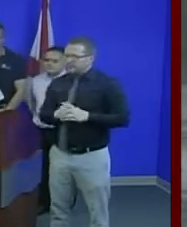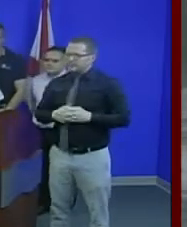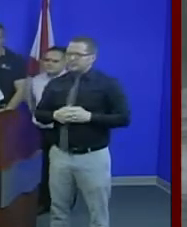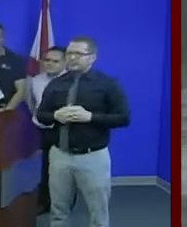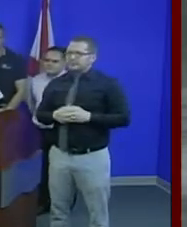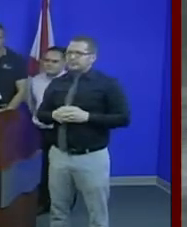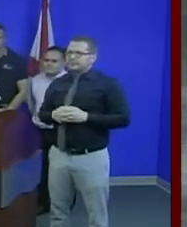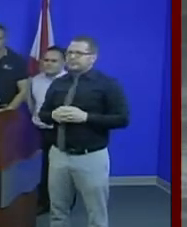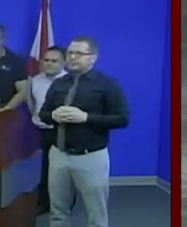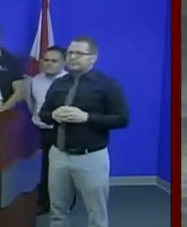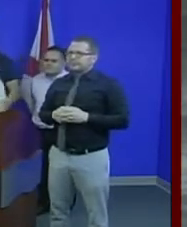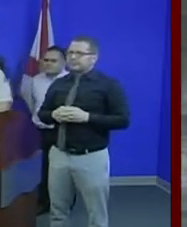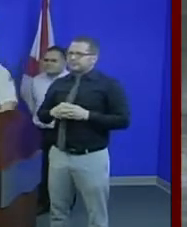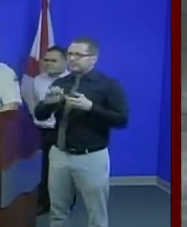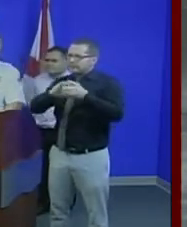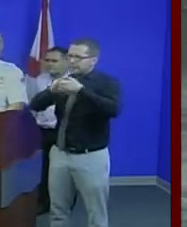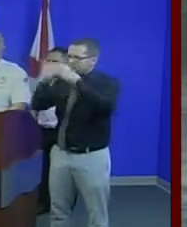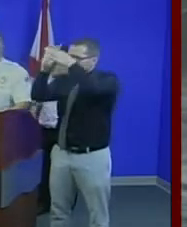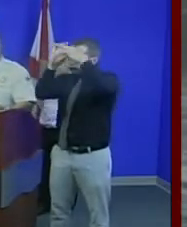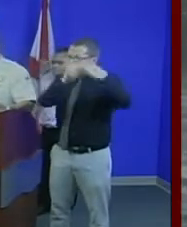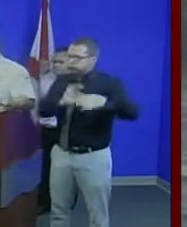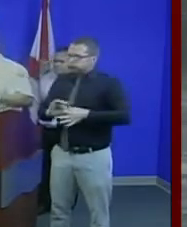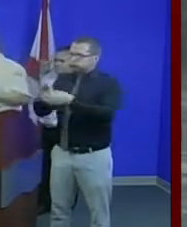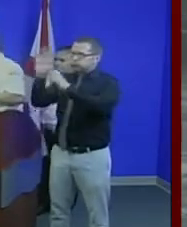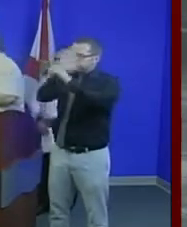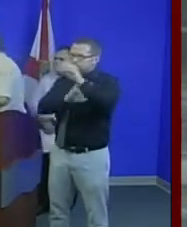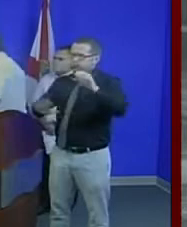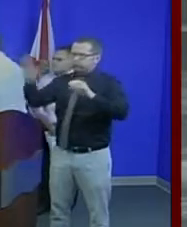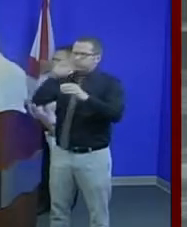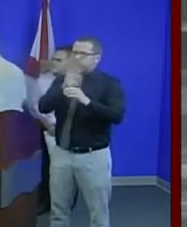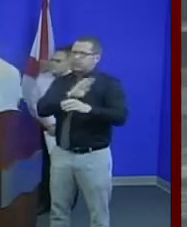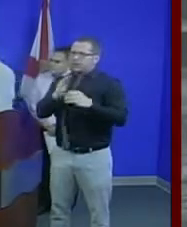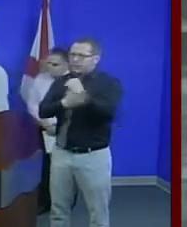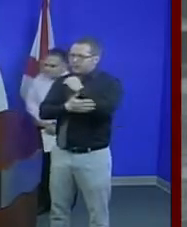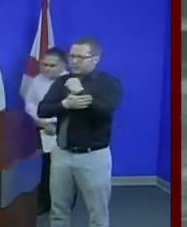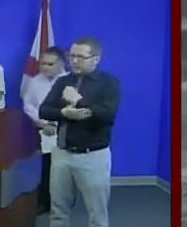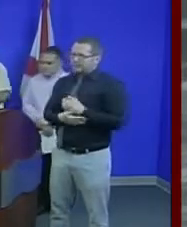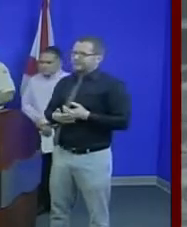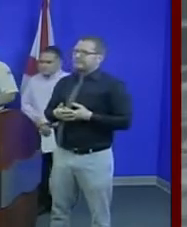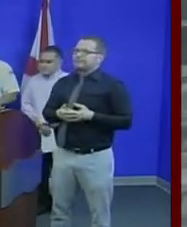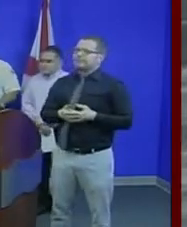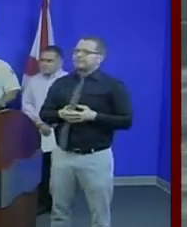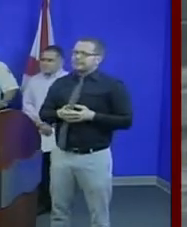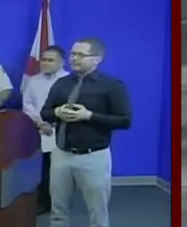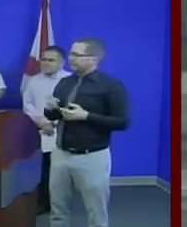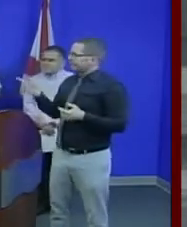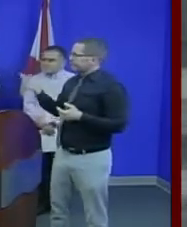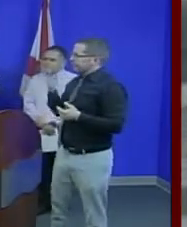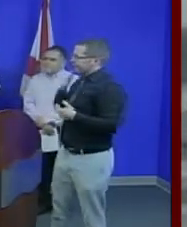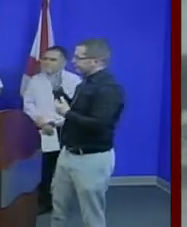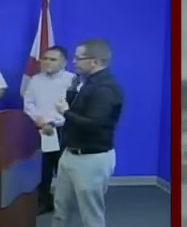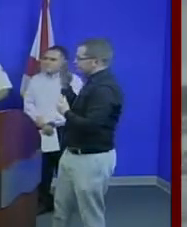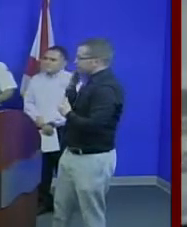RESIDENTS AND VISITOR WE'RE WORKI CLOSELY . AND THERE'S ONE MORE THING